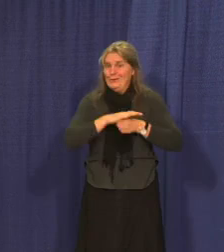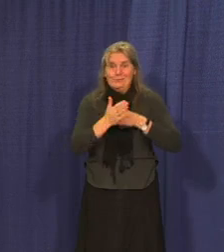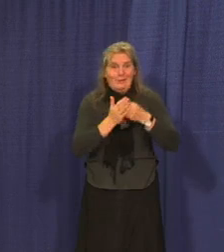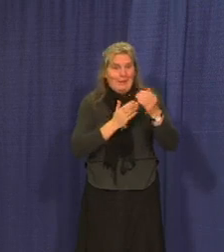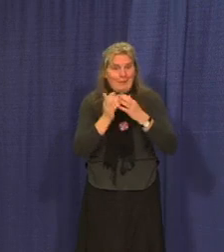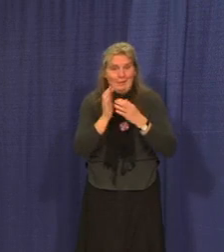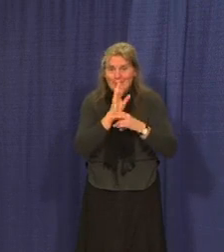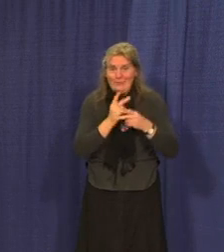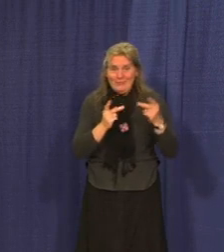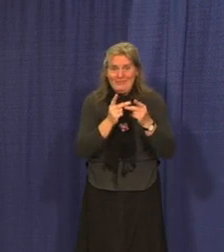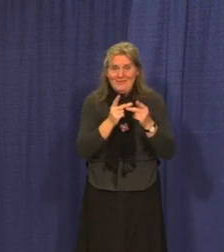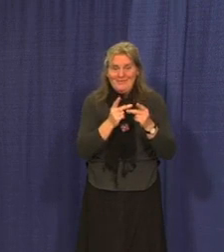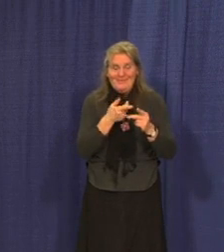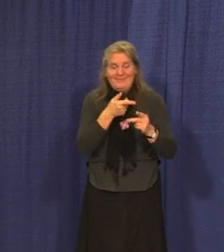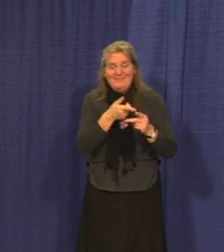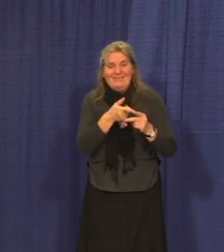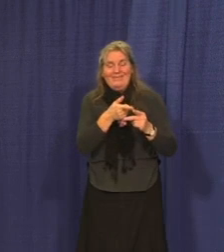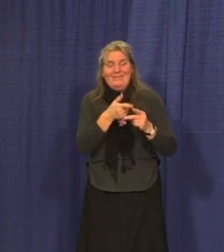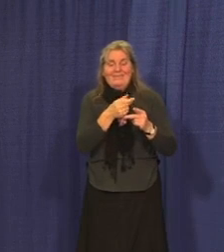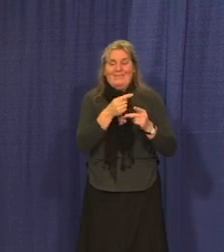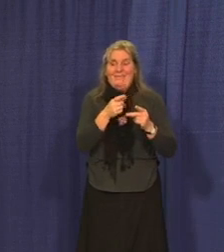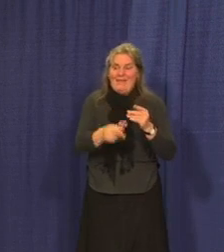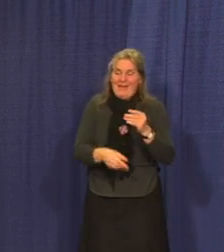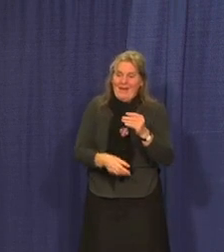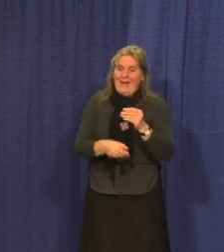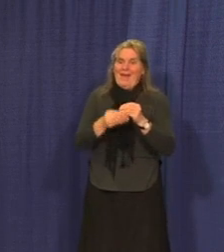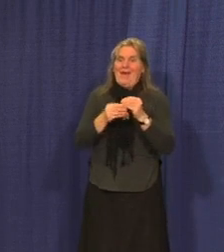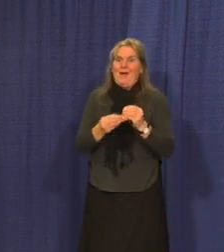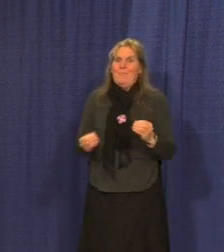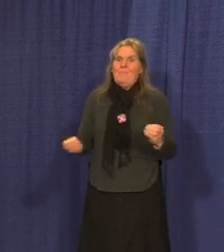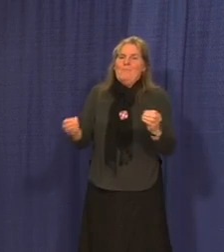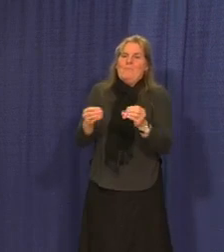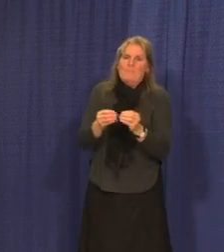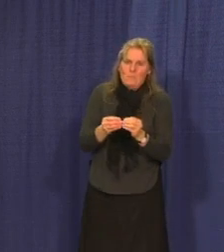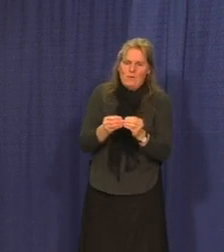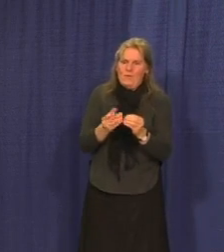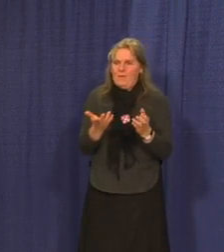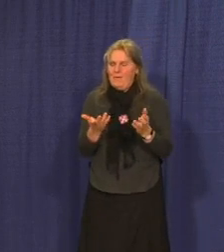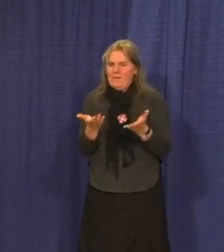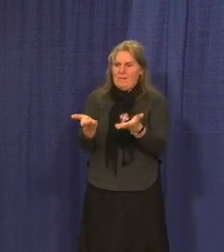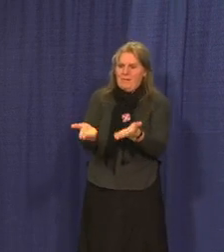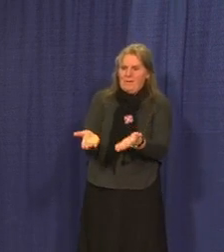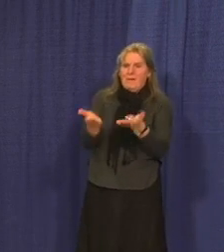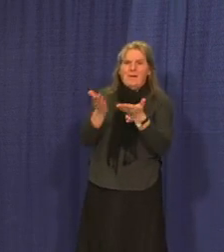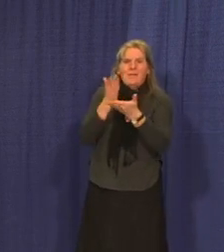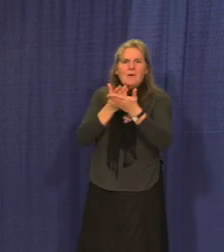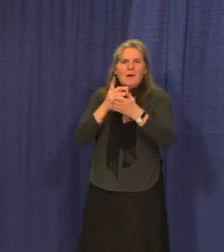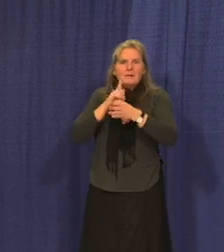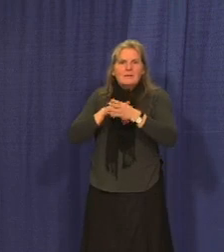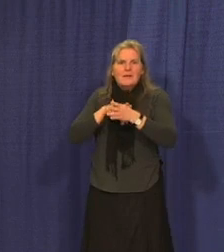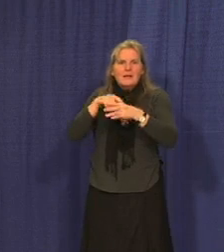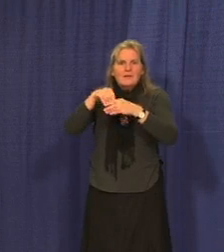best of times high school is a very stressful situation. Add to that situation of